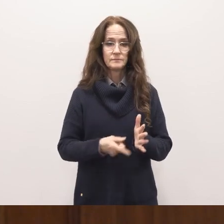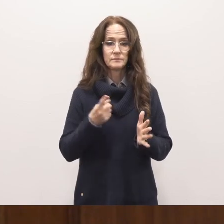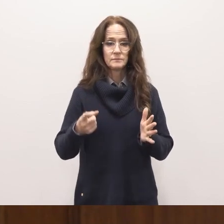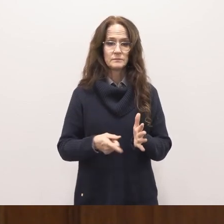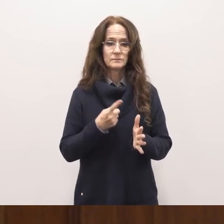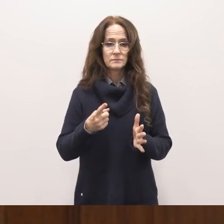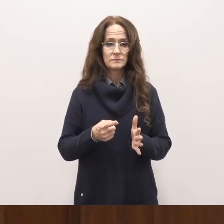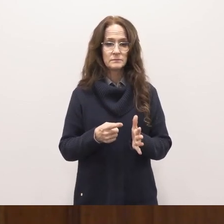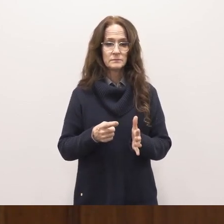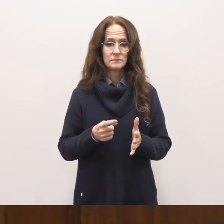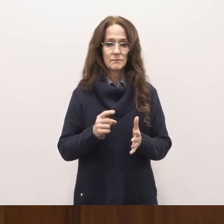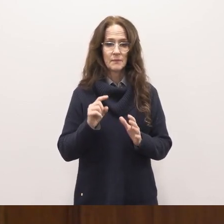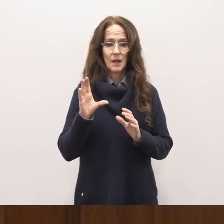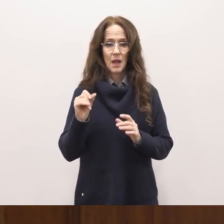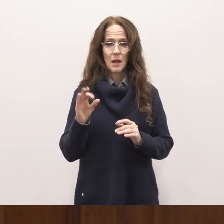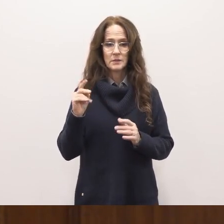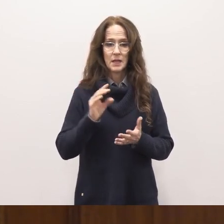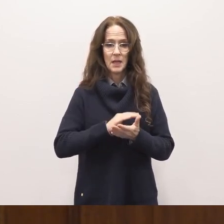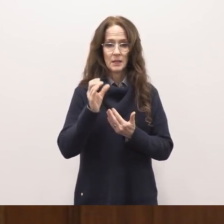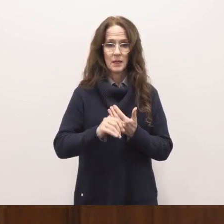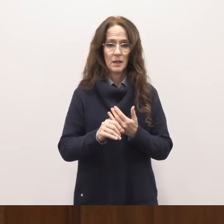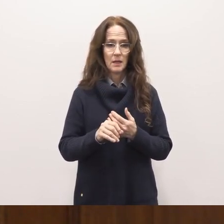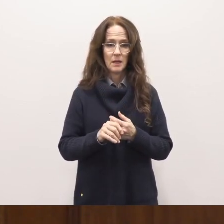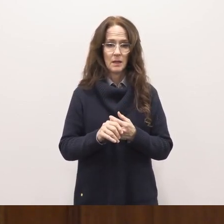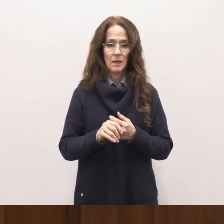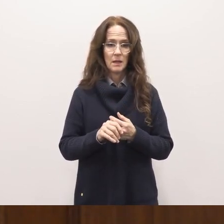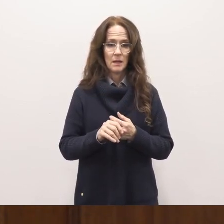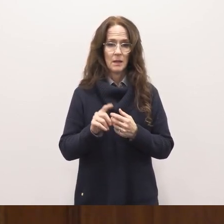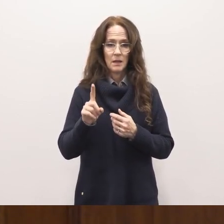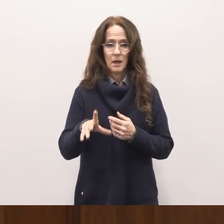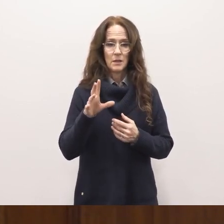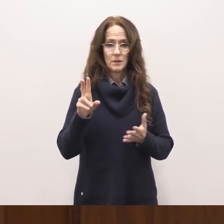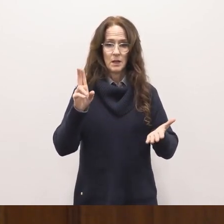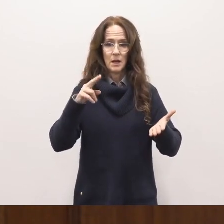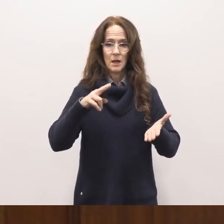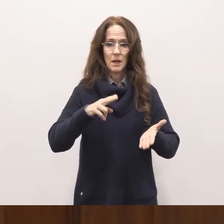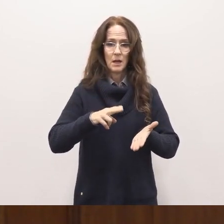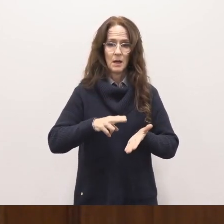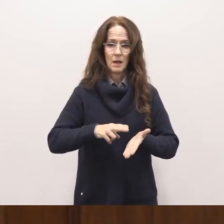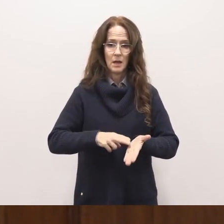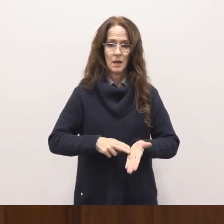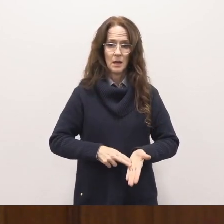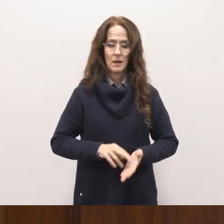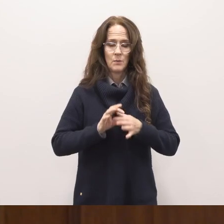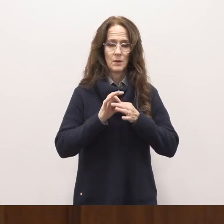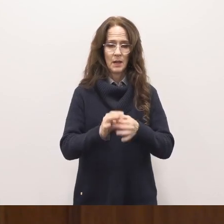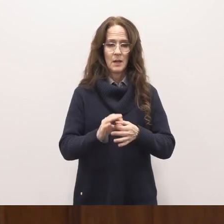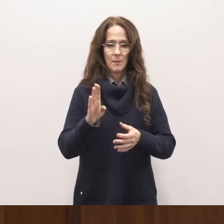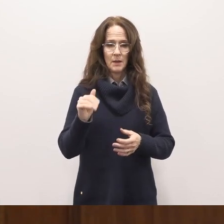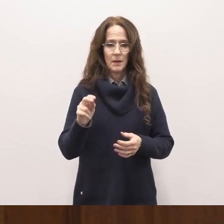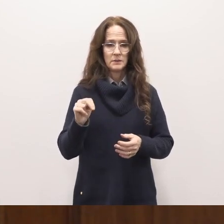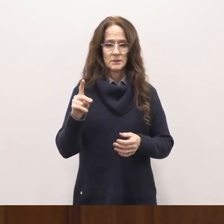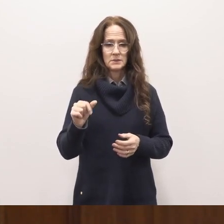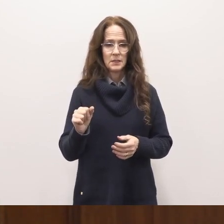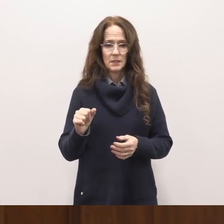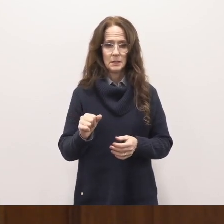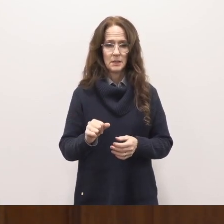a consent calendar with hundreds of contracts in relation to bonds. So, I'm wondering if you could talk, you touched on,